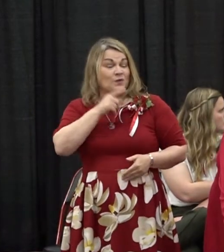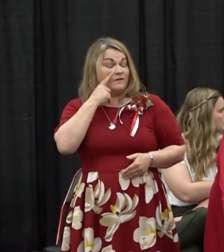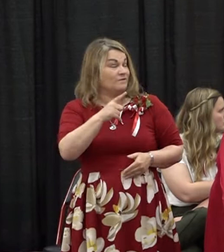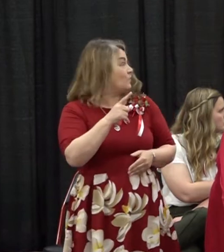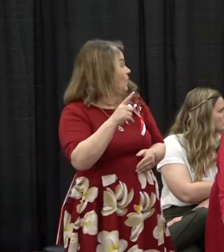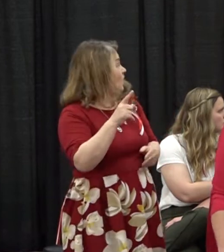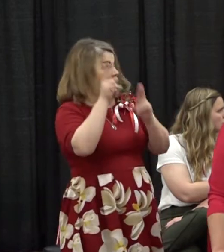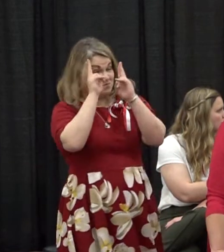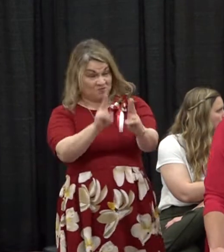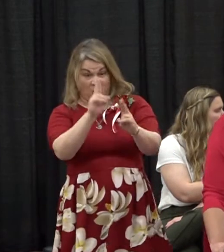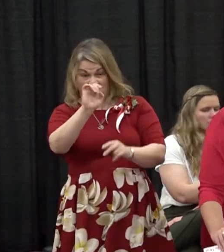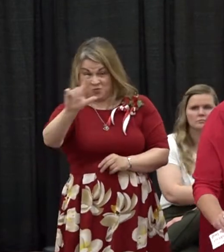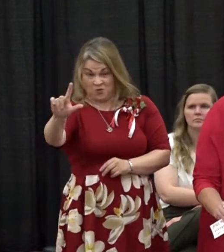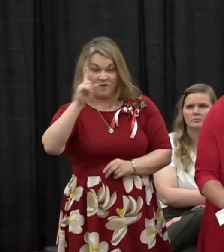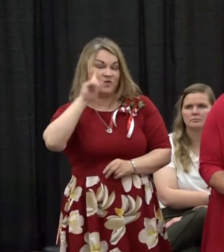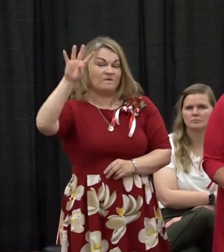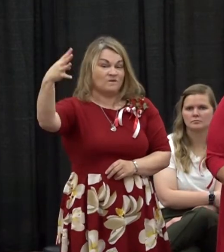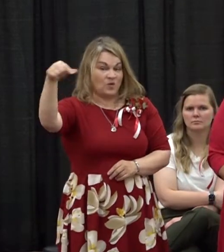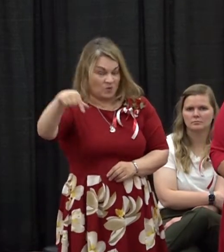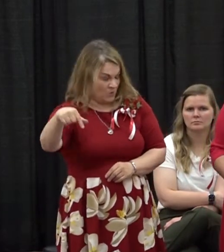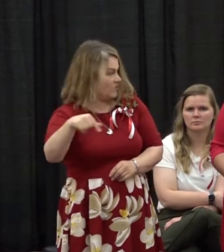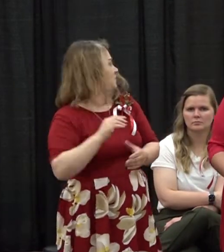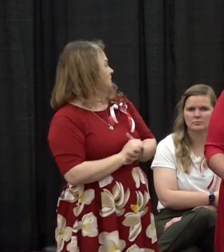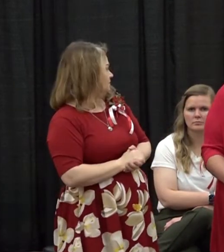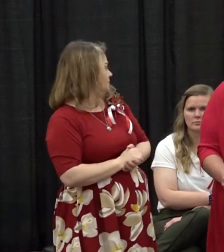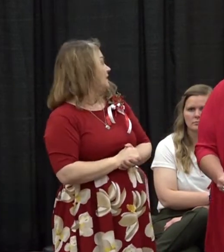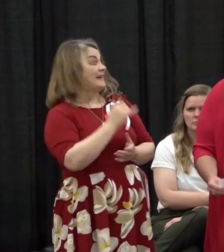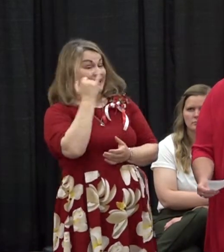The next award is for fourth quarter honor roll.